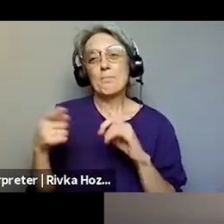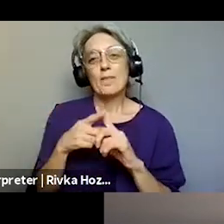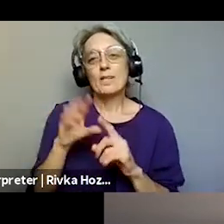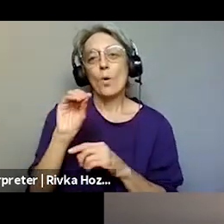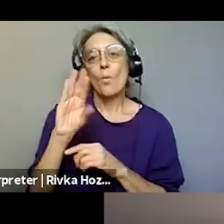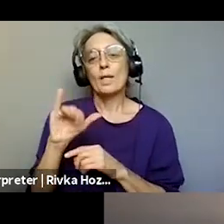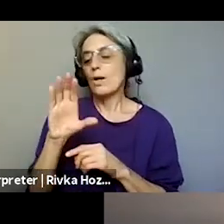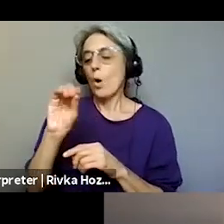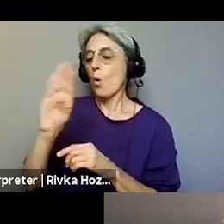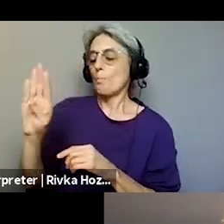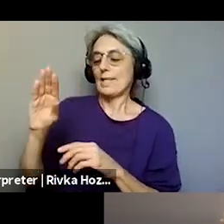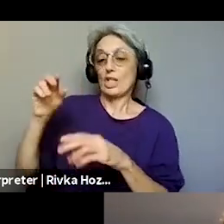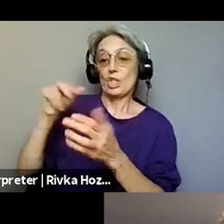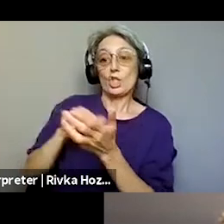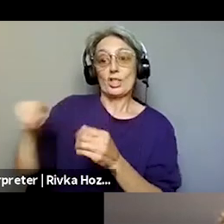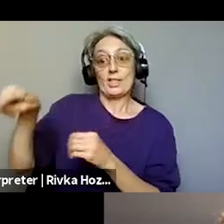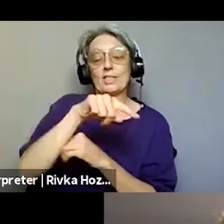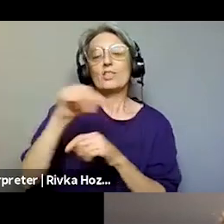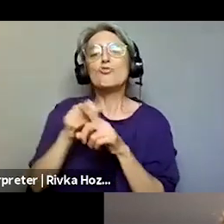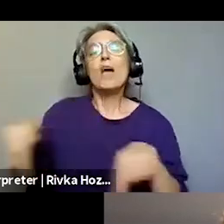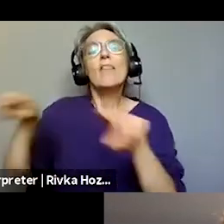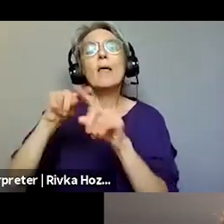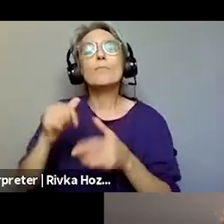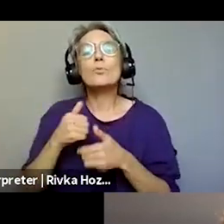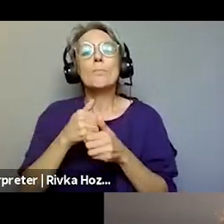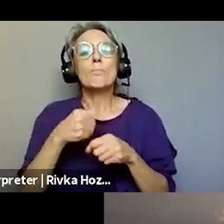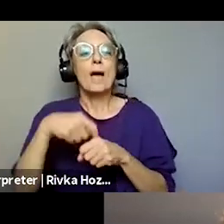help put the moms more at ease. We've heard that all three days too